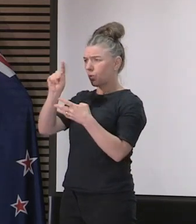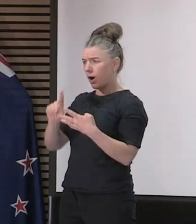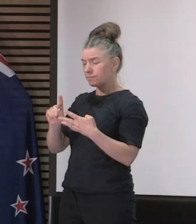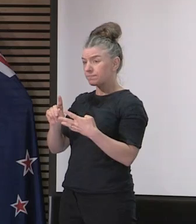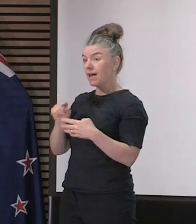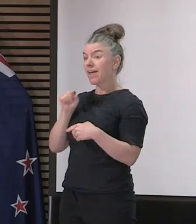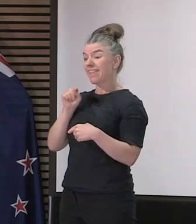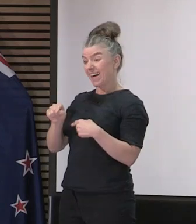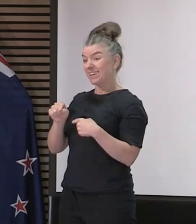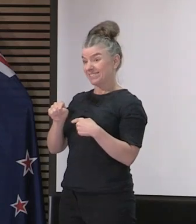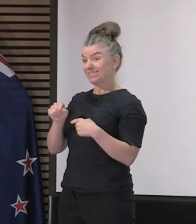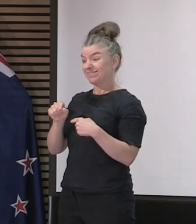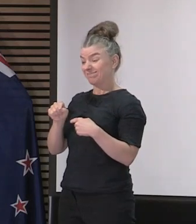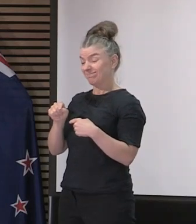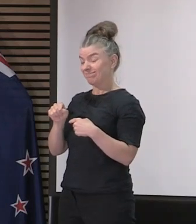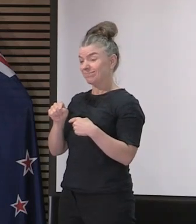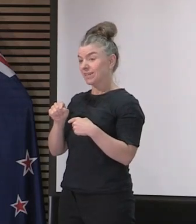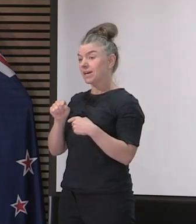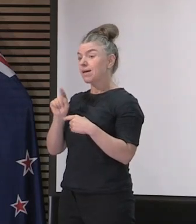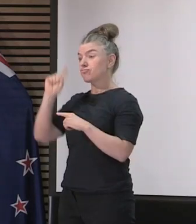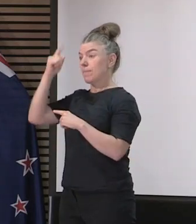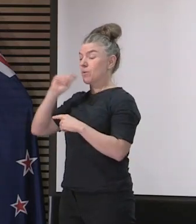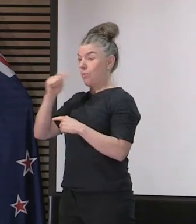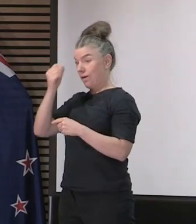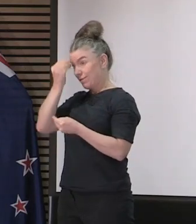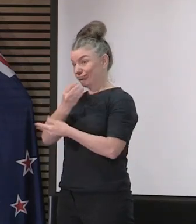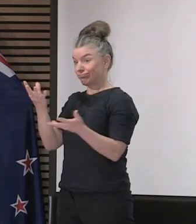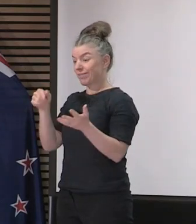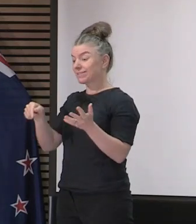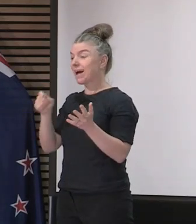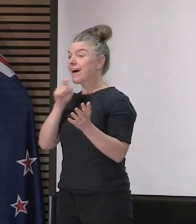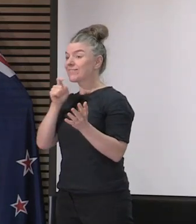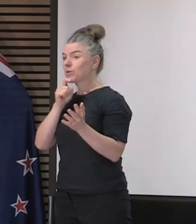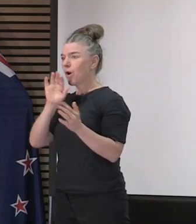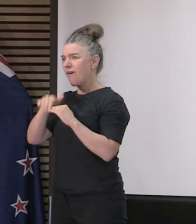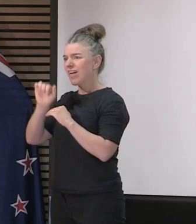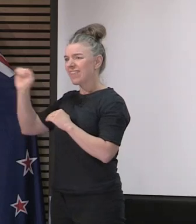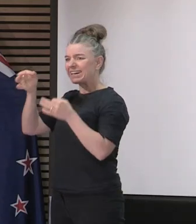have provided advice as to the issues around alert level two that cabinet is considering